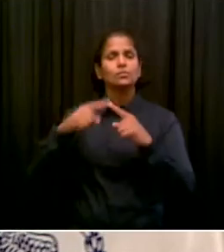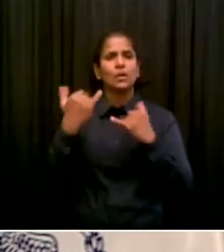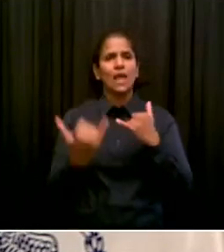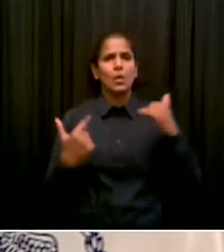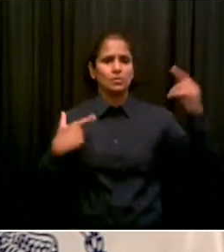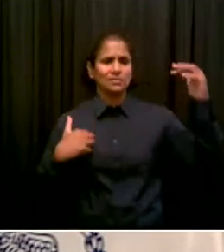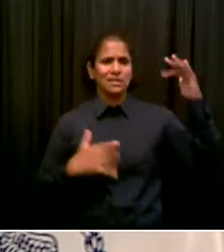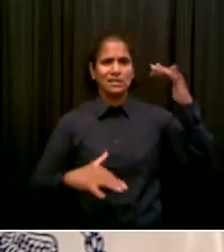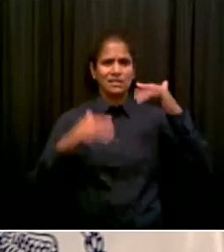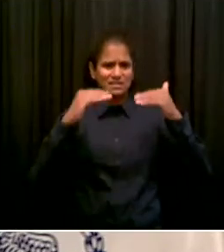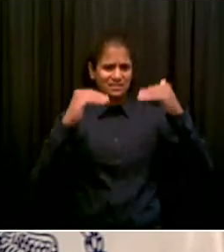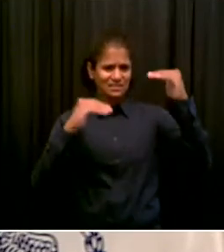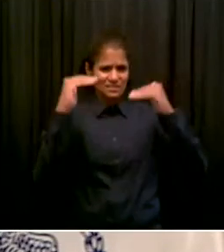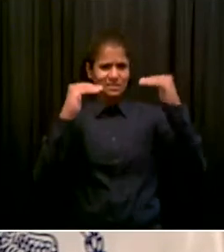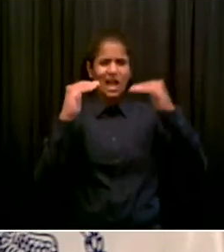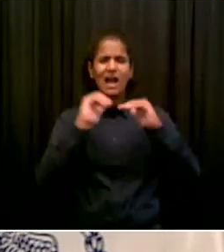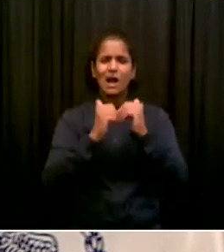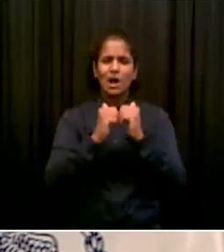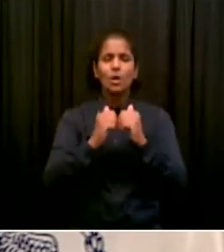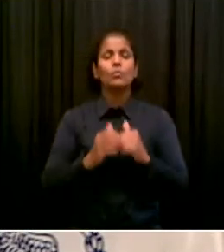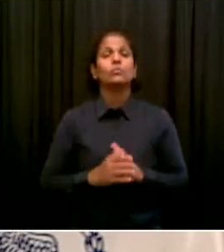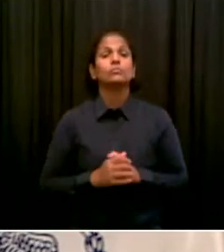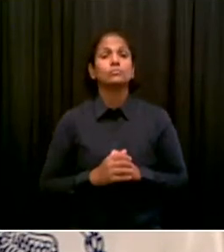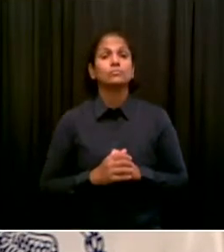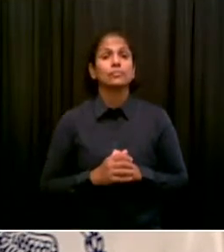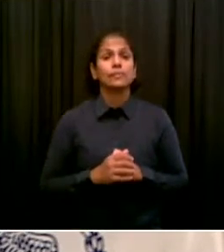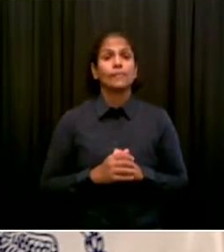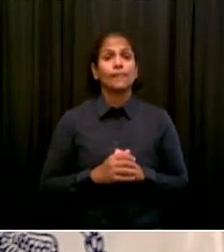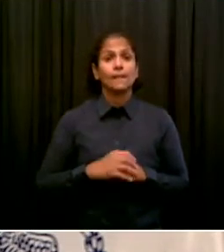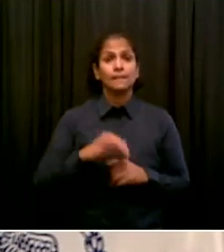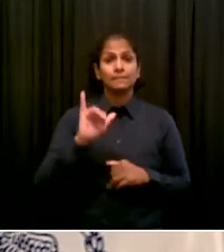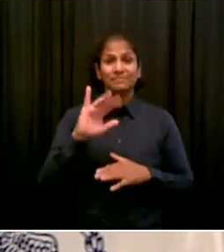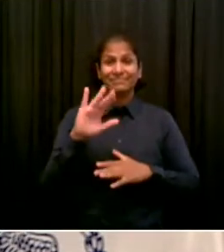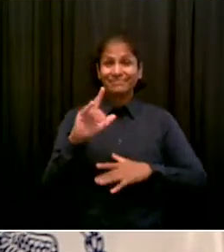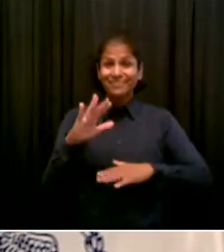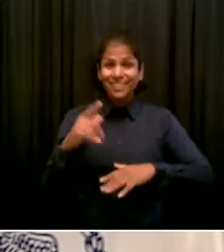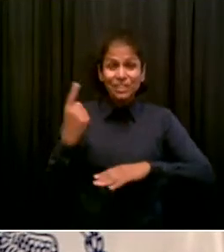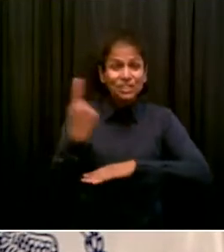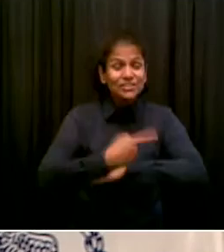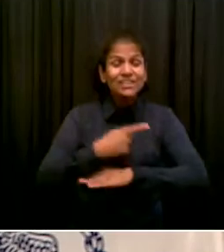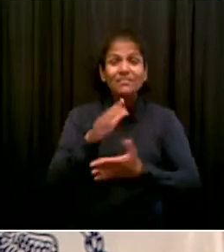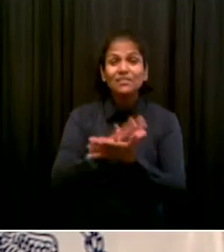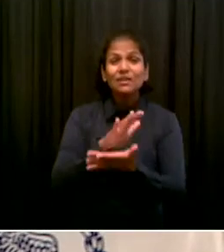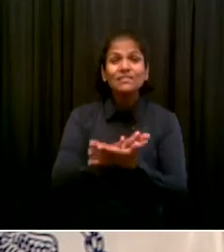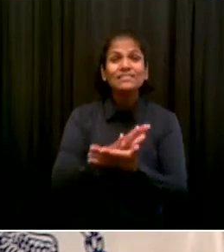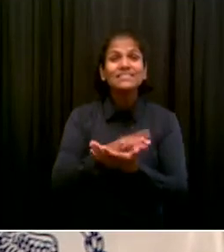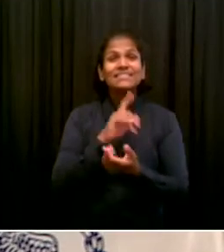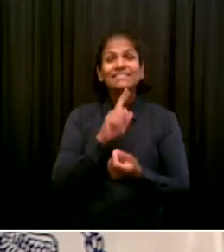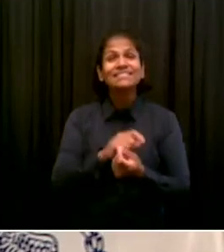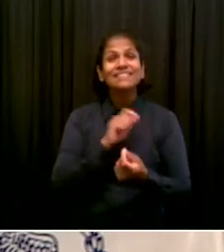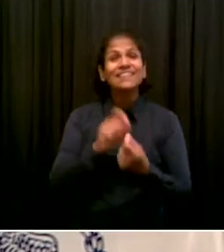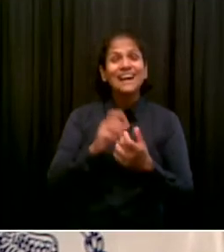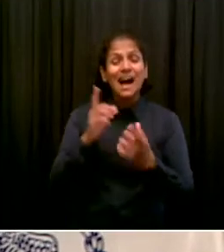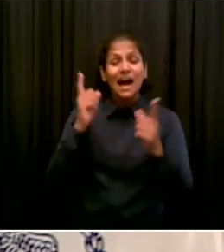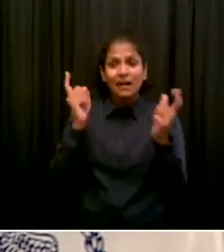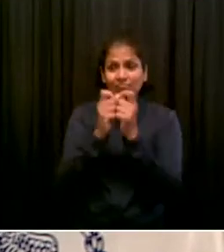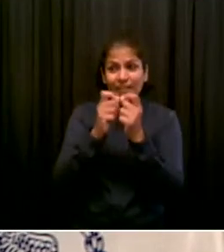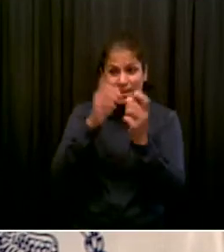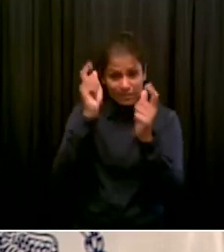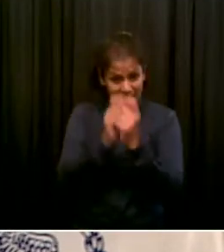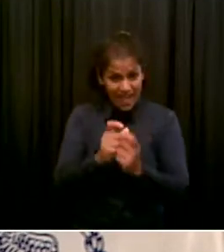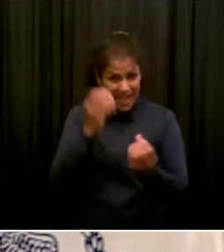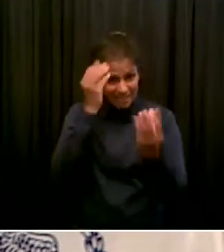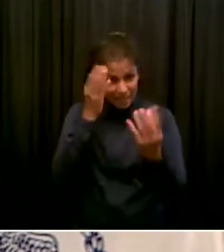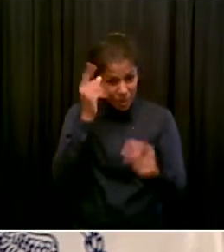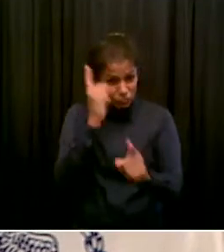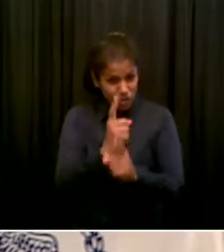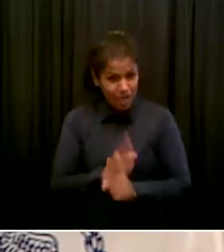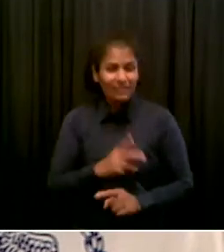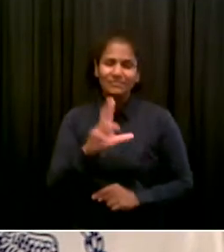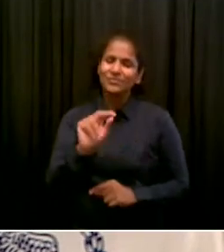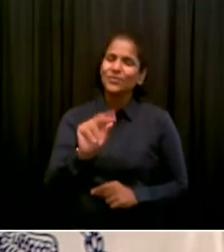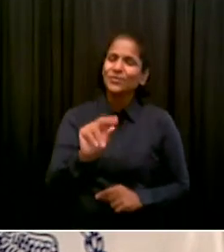HAVE SEEN ON THE FIRST DAY, HOW